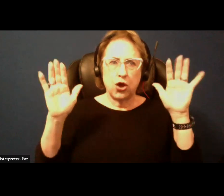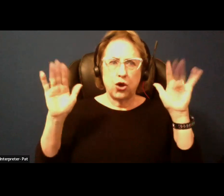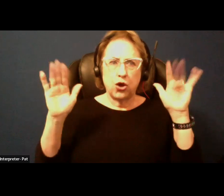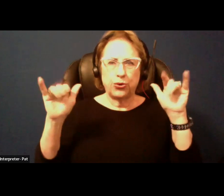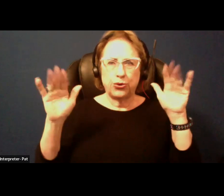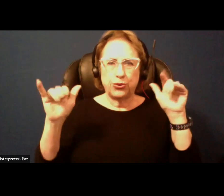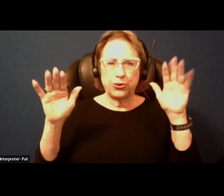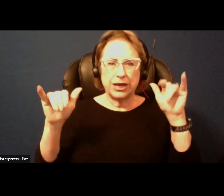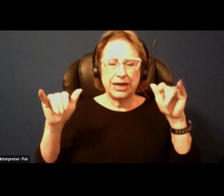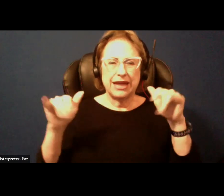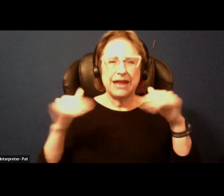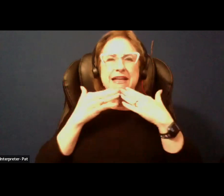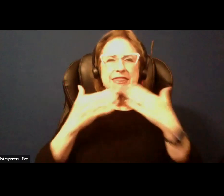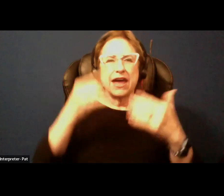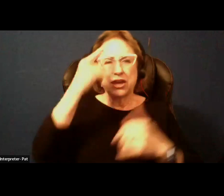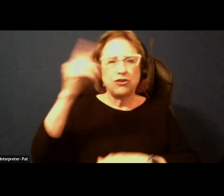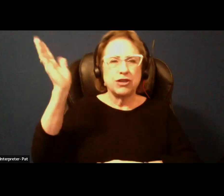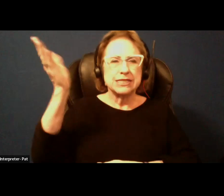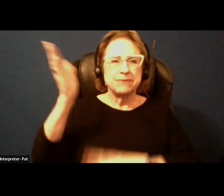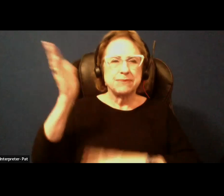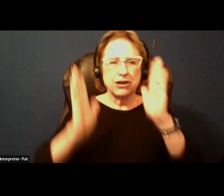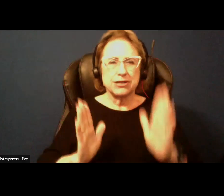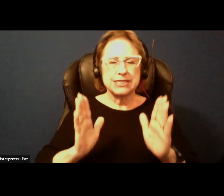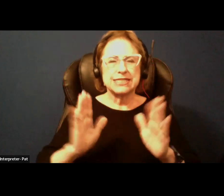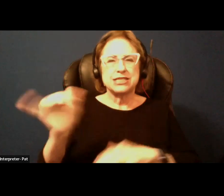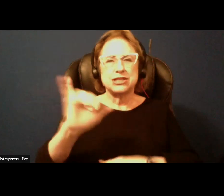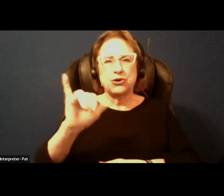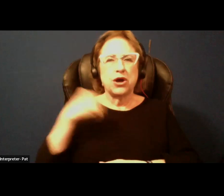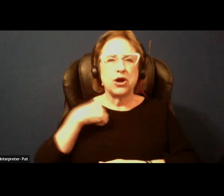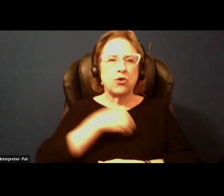Thank you to all of our speaker too. Really appreciate you joining and sharing your information.